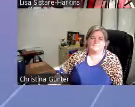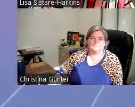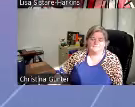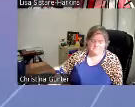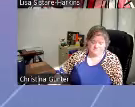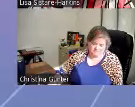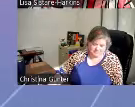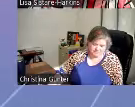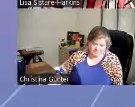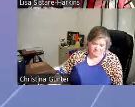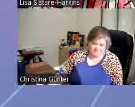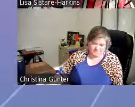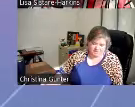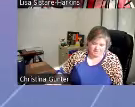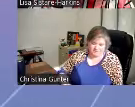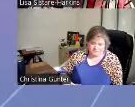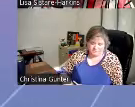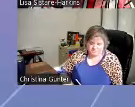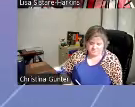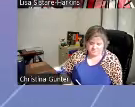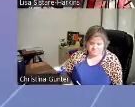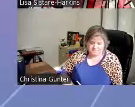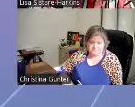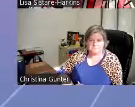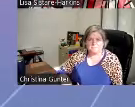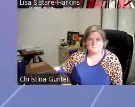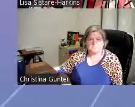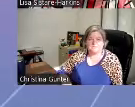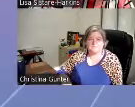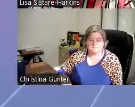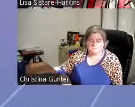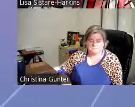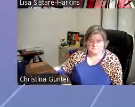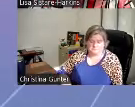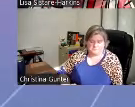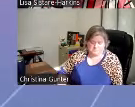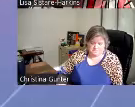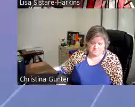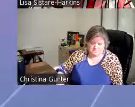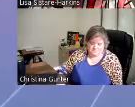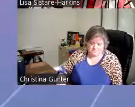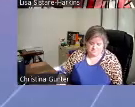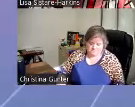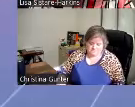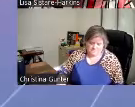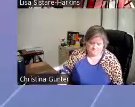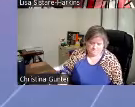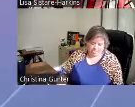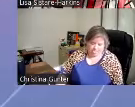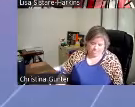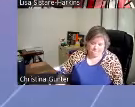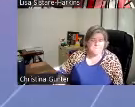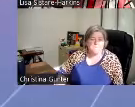helped my buy-in, which translated pretty quickly and directly to my participantss' buy-in.